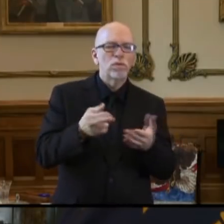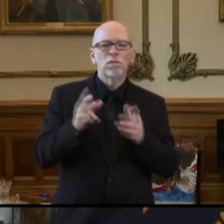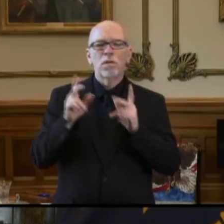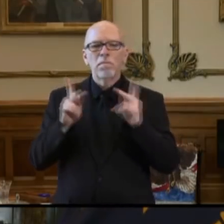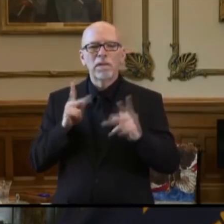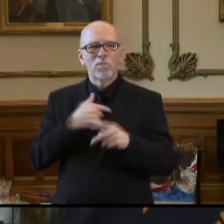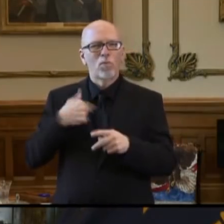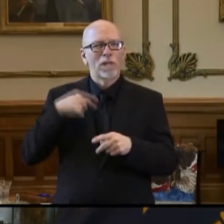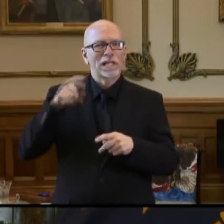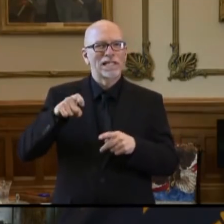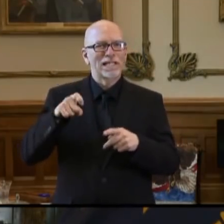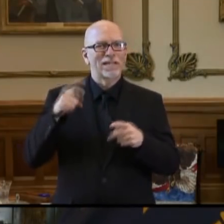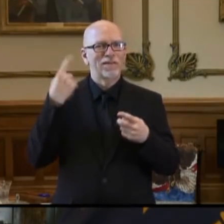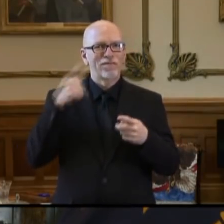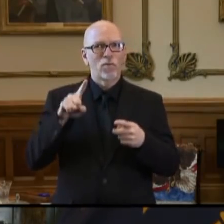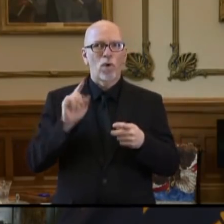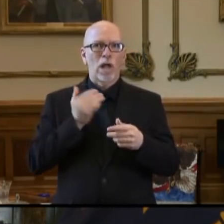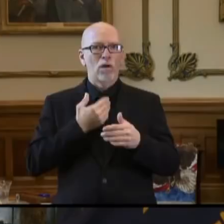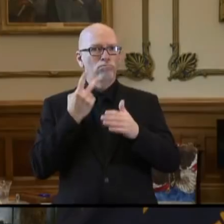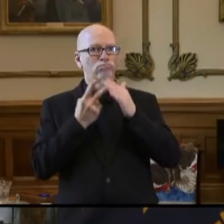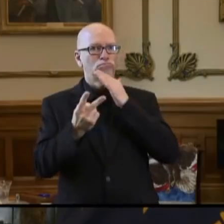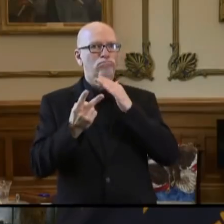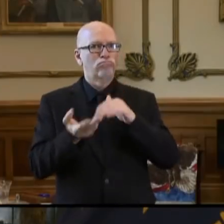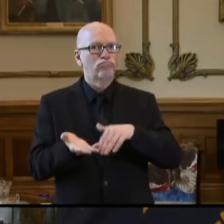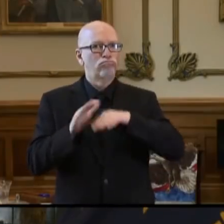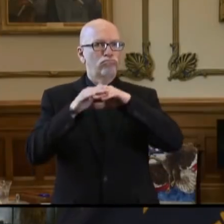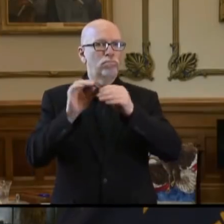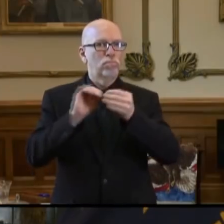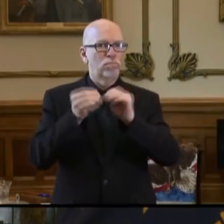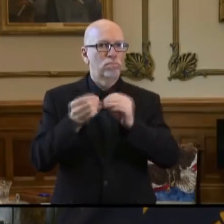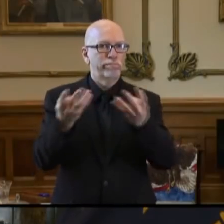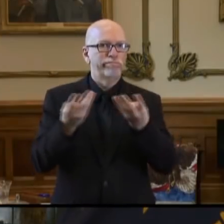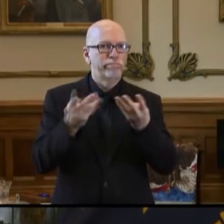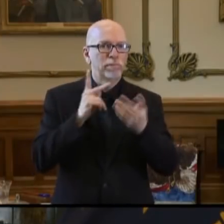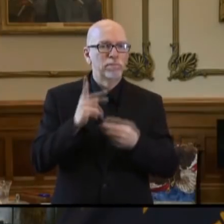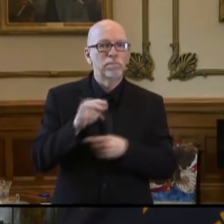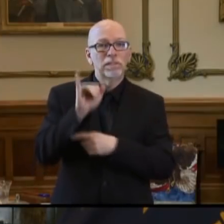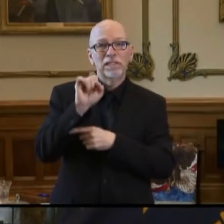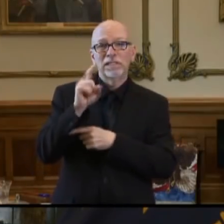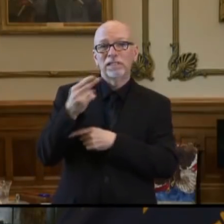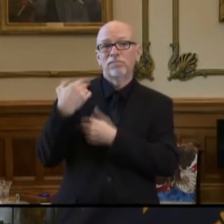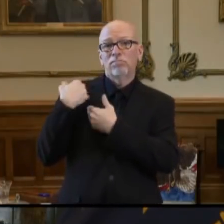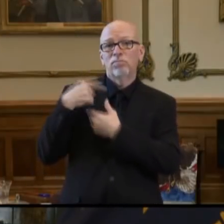. GOOD AFTERNOON. I'M GOING TO SPEND THE NEXT FEW MOMENTS TO TALK ABOUT THE RESOURCES AND PEOPLE THAT ARE NEEDED TO FACILITATE THE